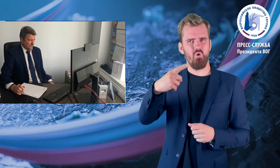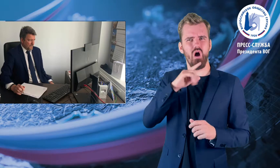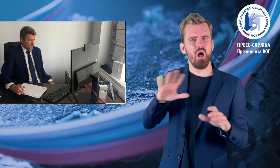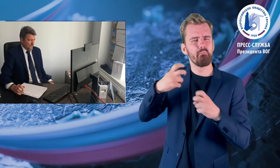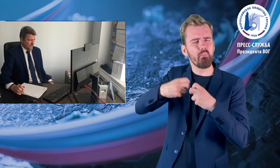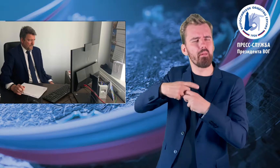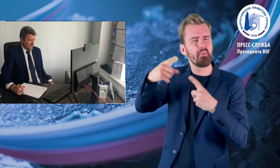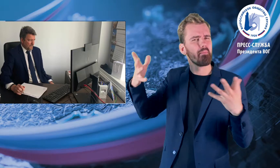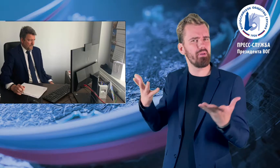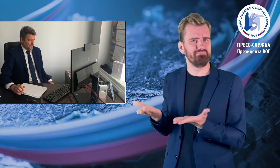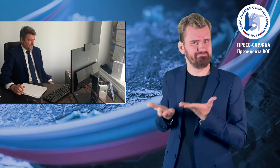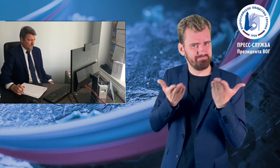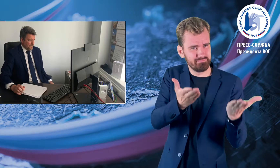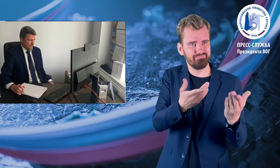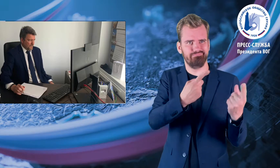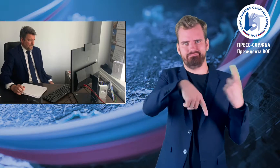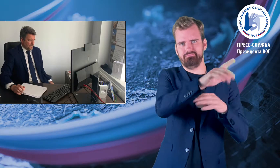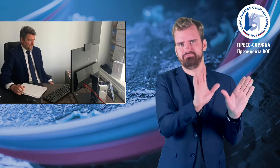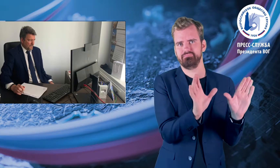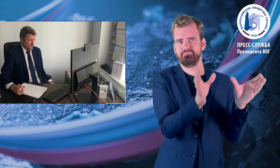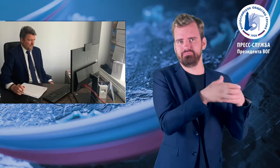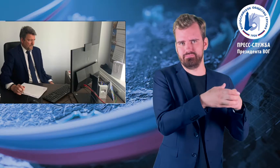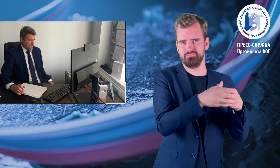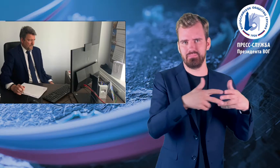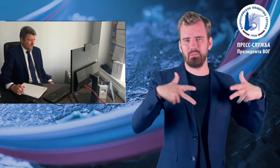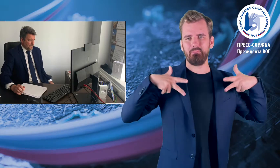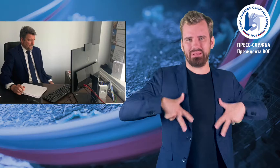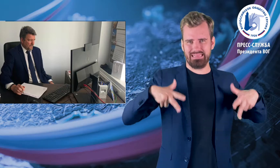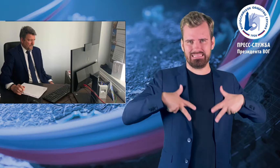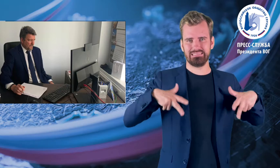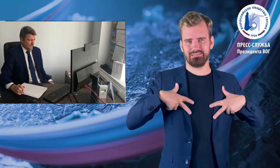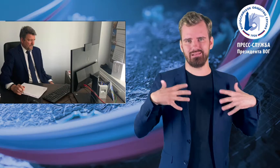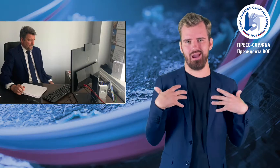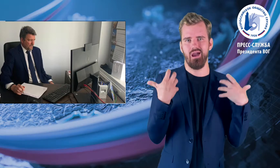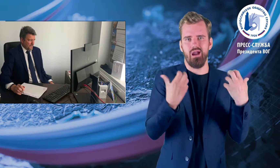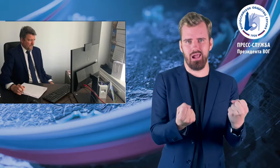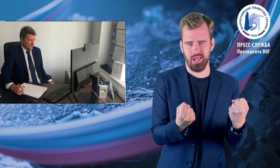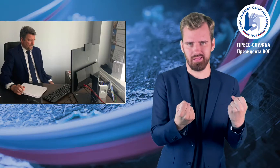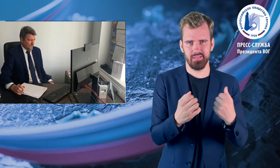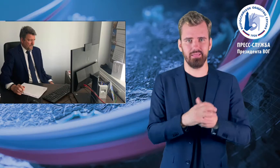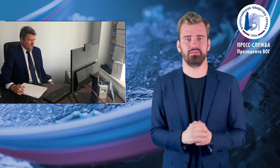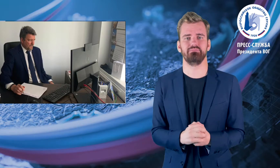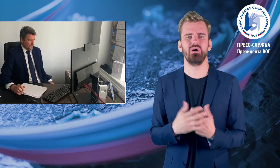to the health authorities in a much detail as possible.